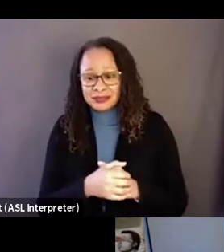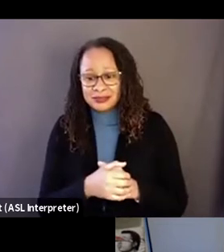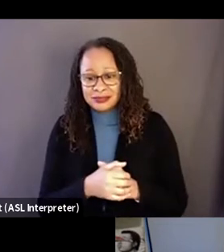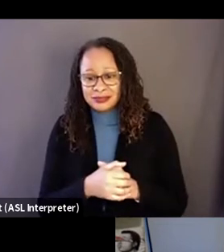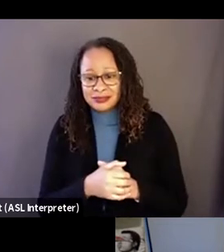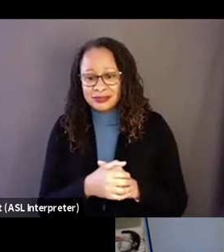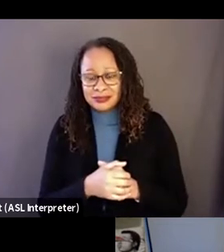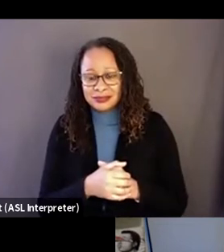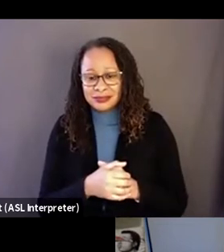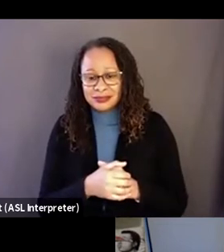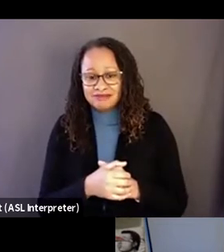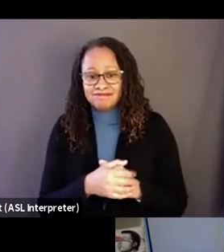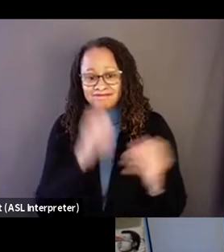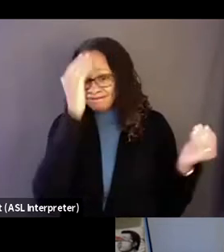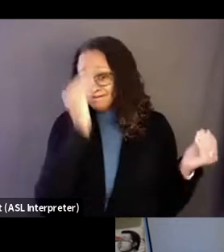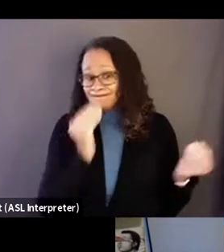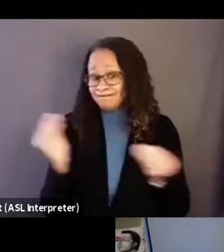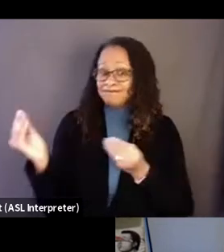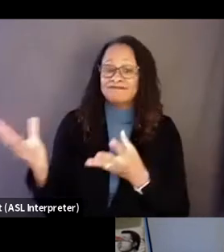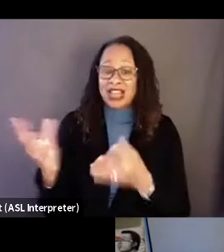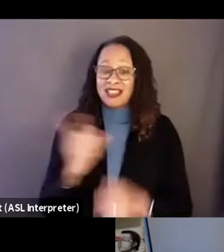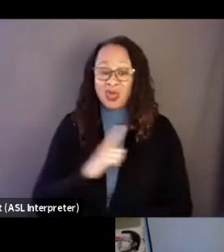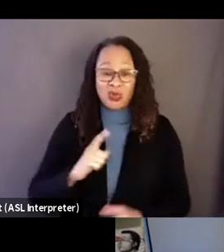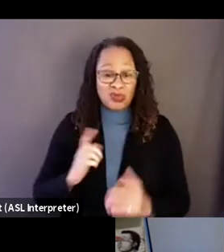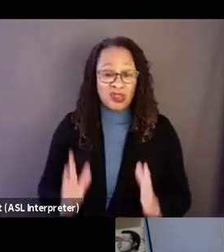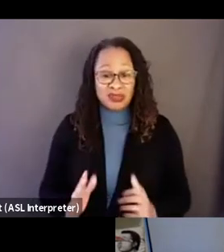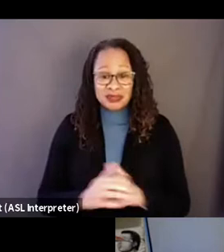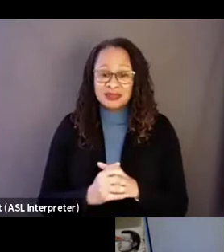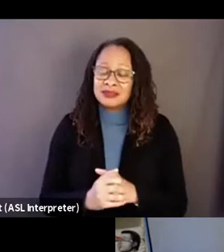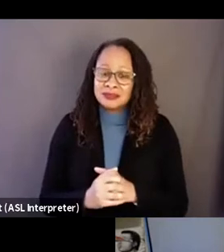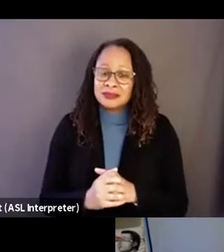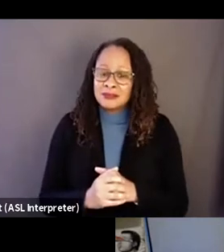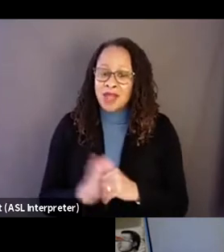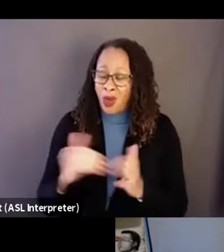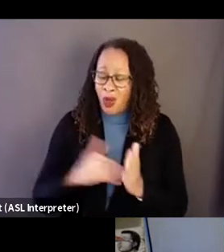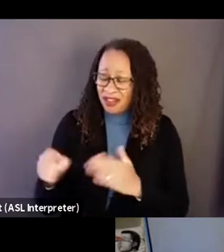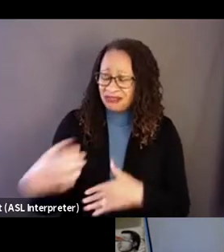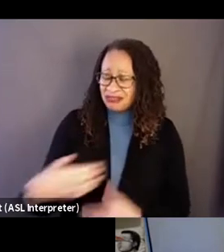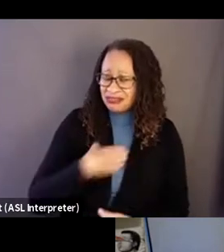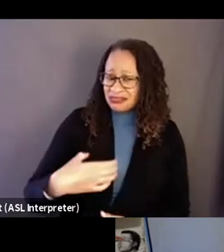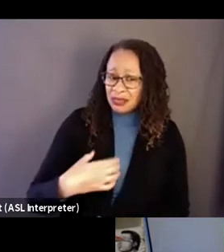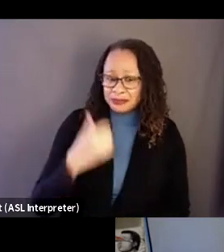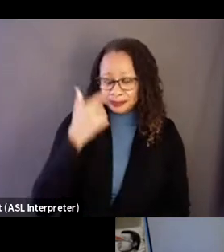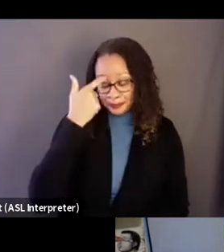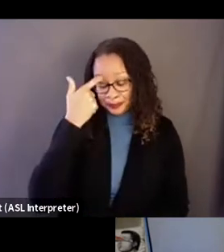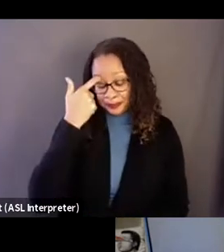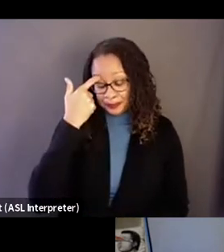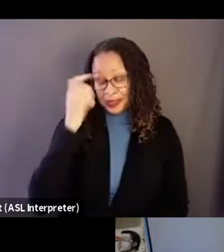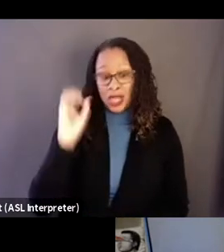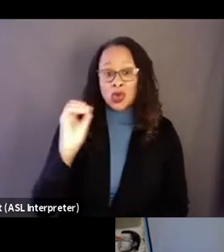I'd let them know that a lot of times they they complain that there's no one home raising the kids.